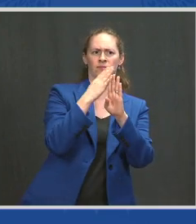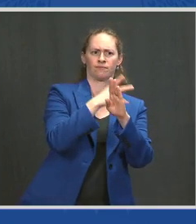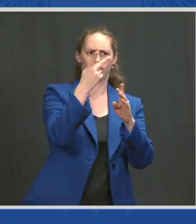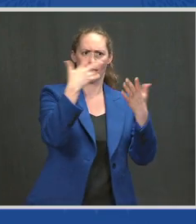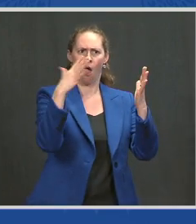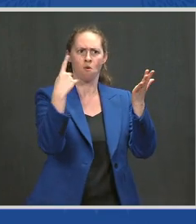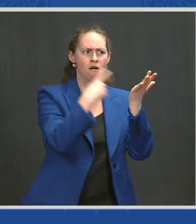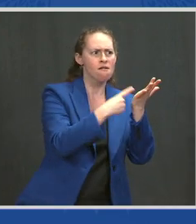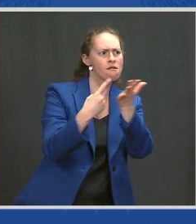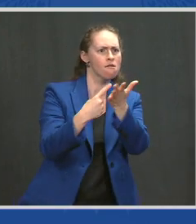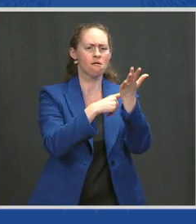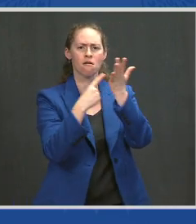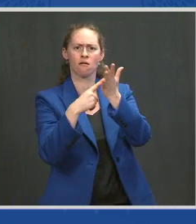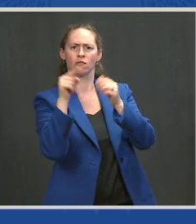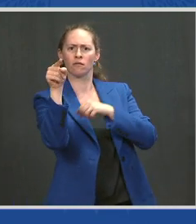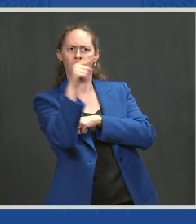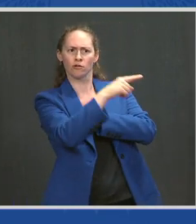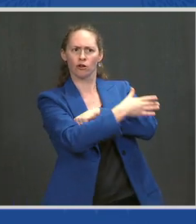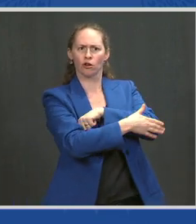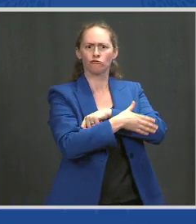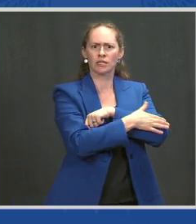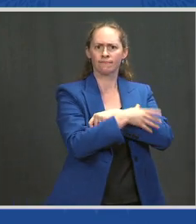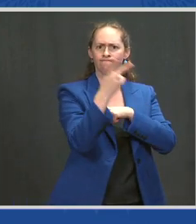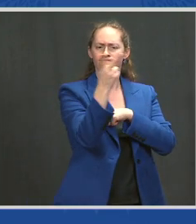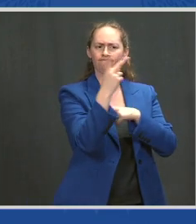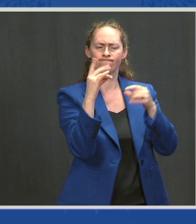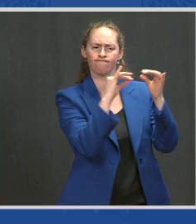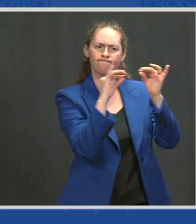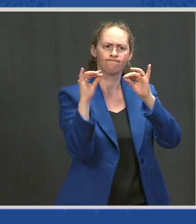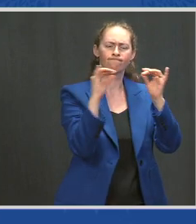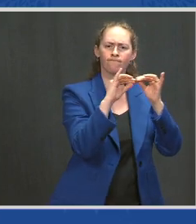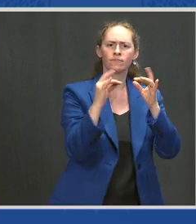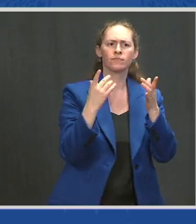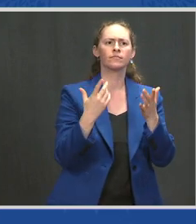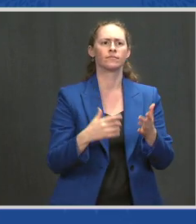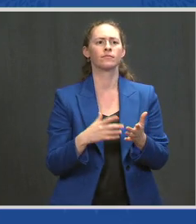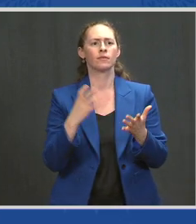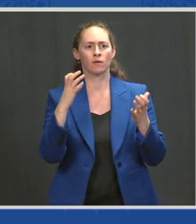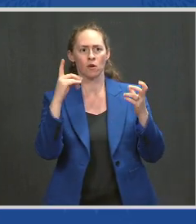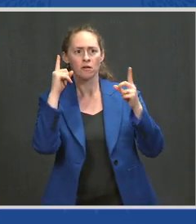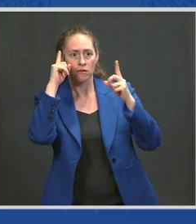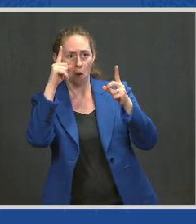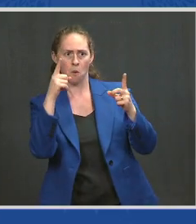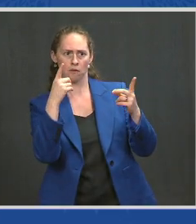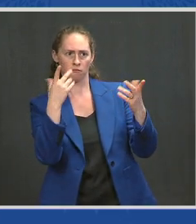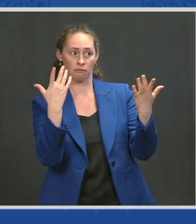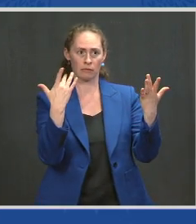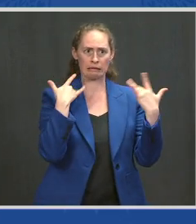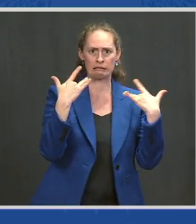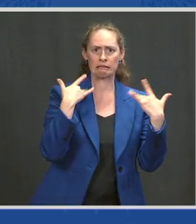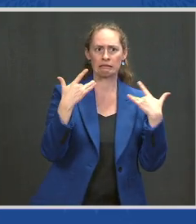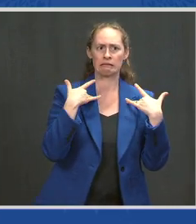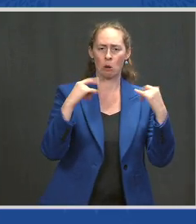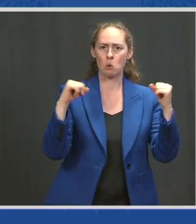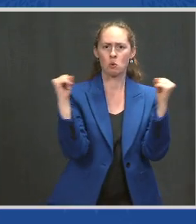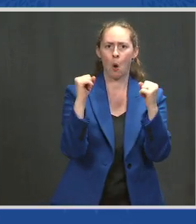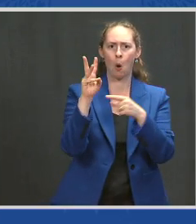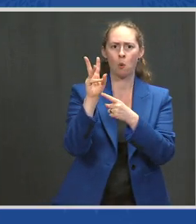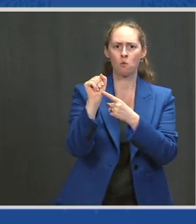spilling down into a Cold War. And I'm wondering if there was anything that you emerged from in the discussion that made you think that he --